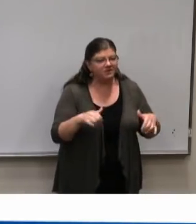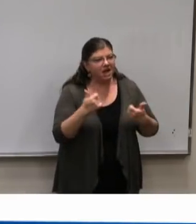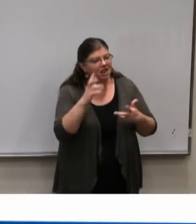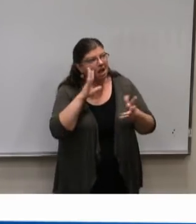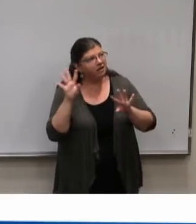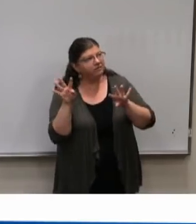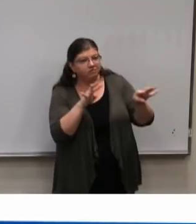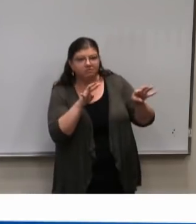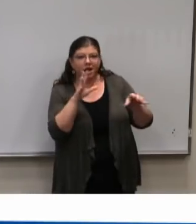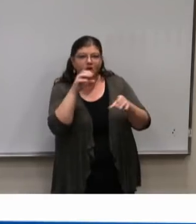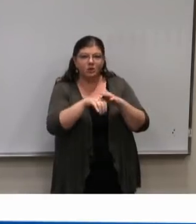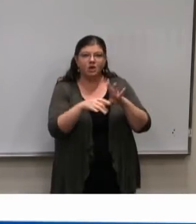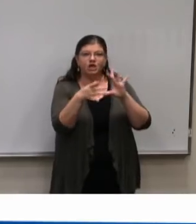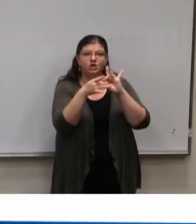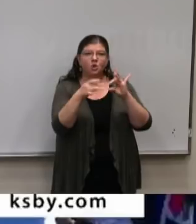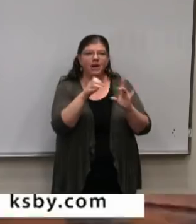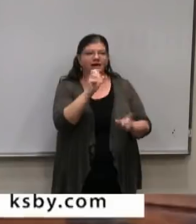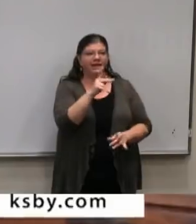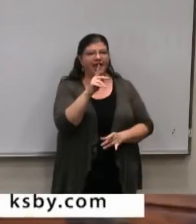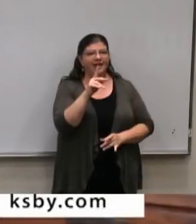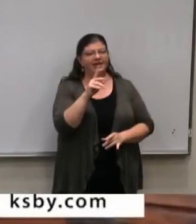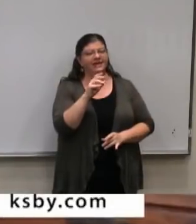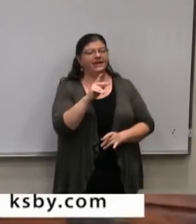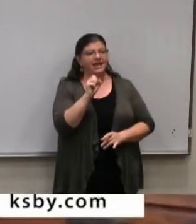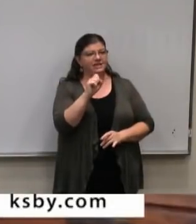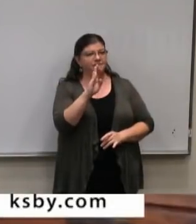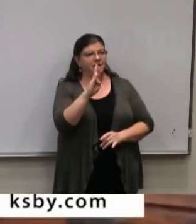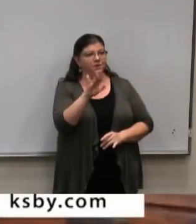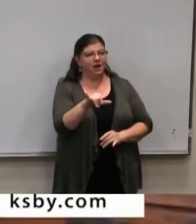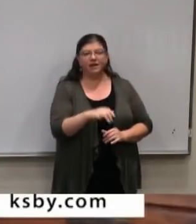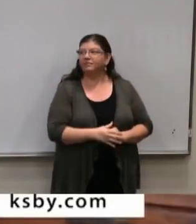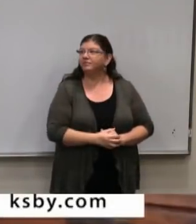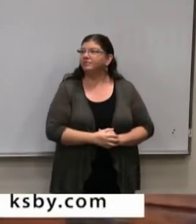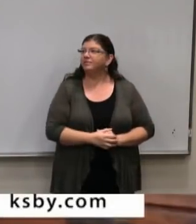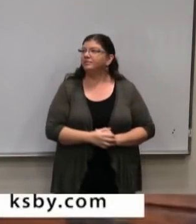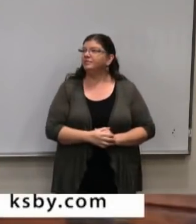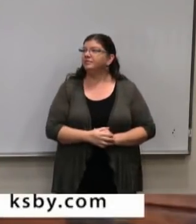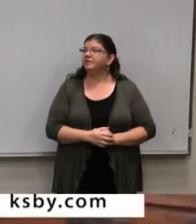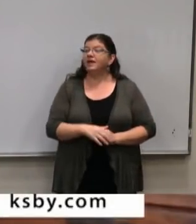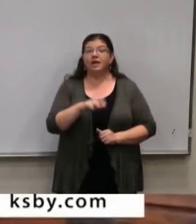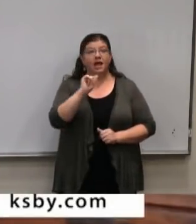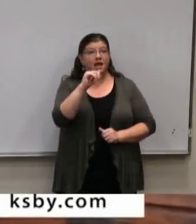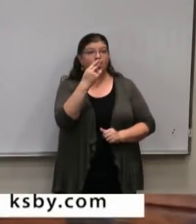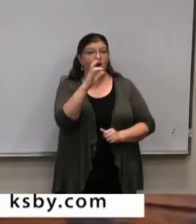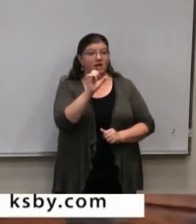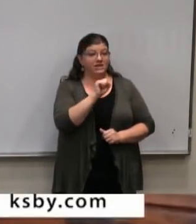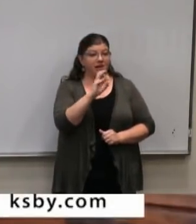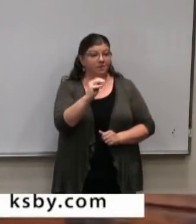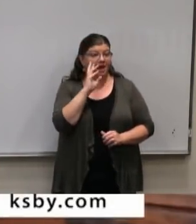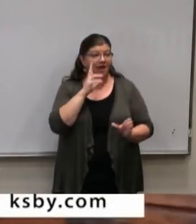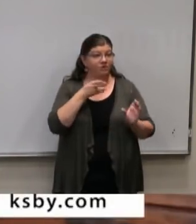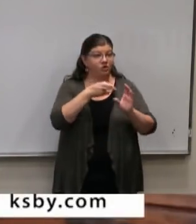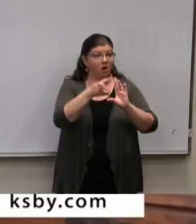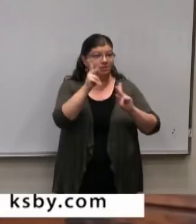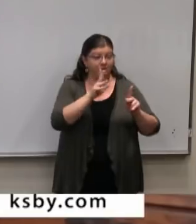including the story on KSBY. Well the last two weeks, Allan Hancock College in Santa Maria has joined people across America